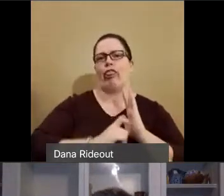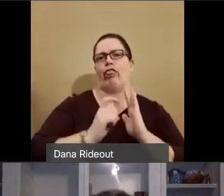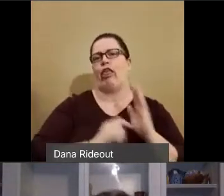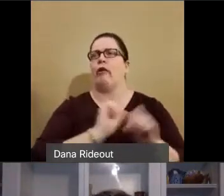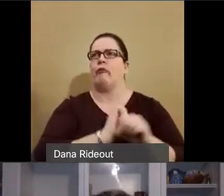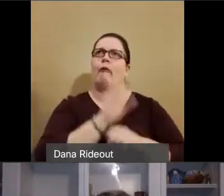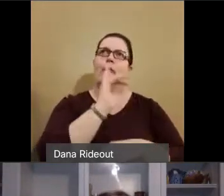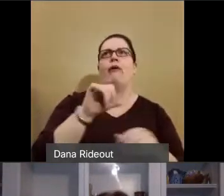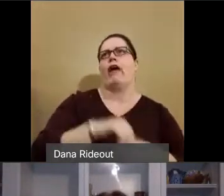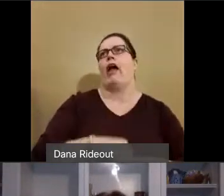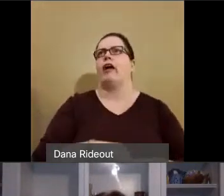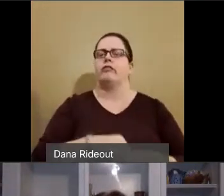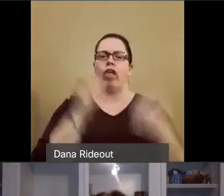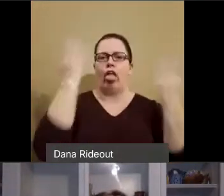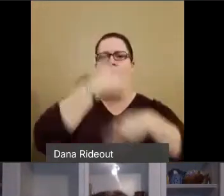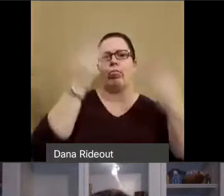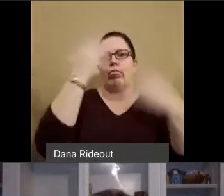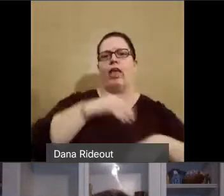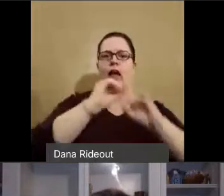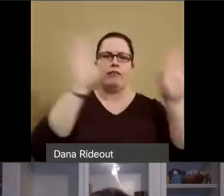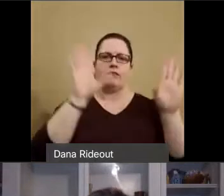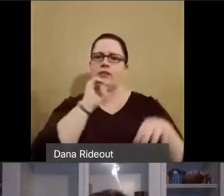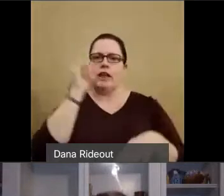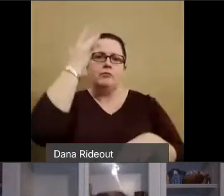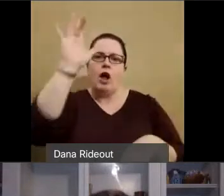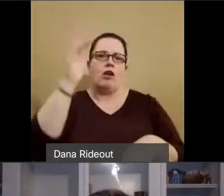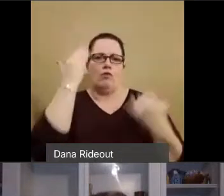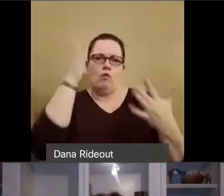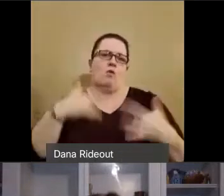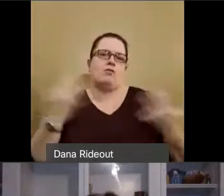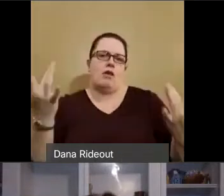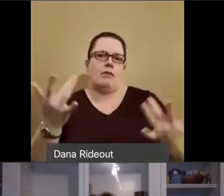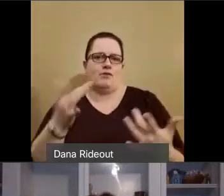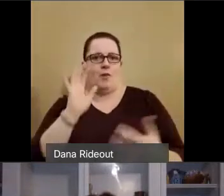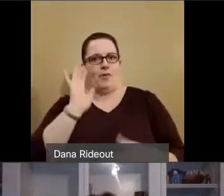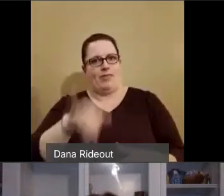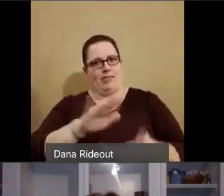or working in forestry so they can't possibly be intelligent and that sort of Stokes all of these things.